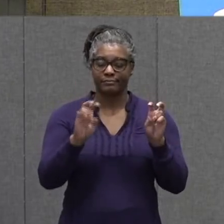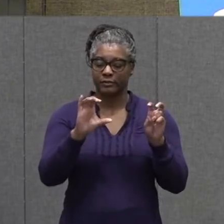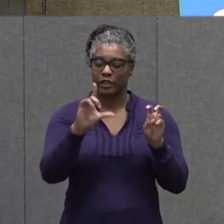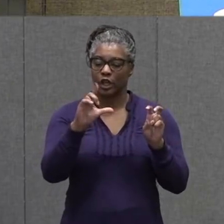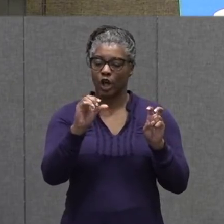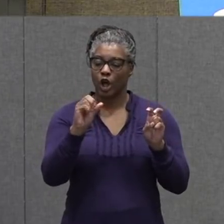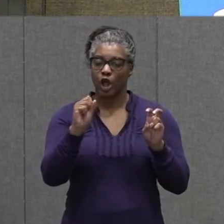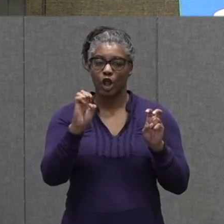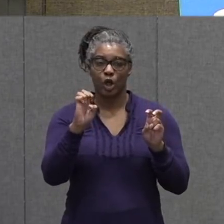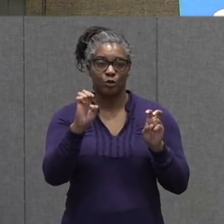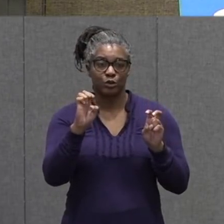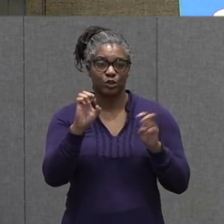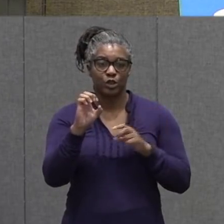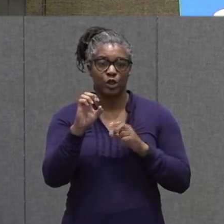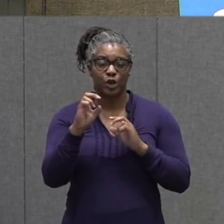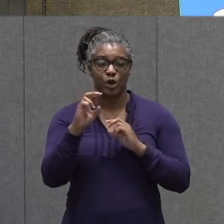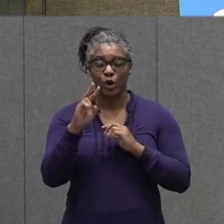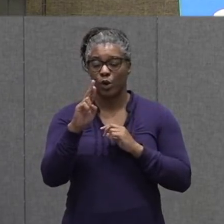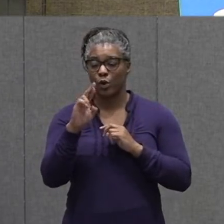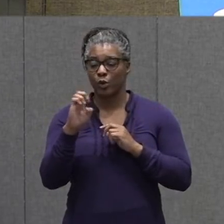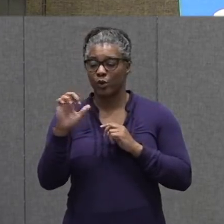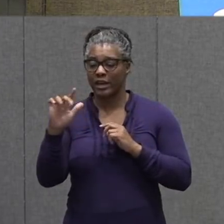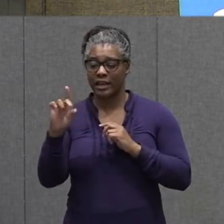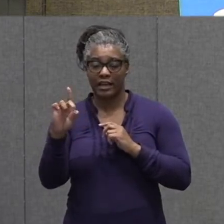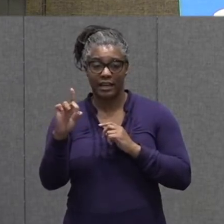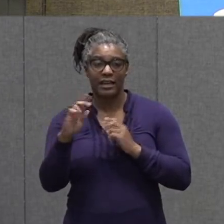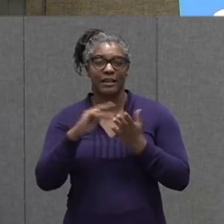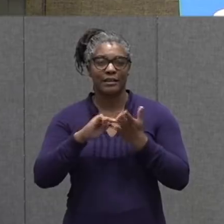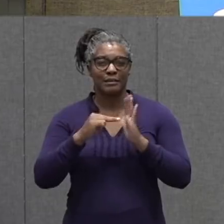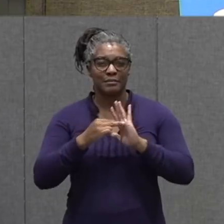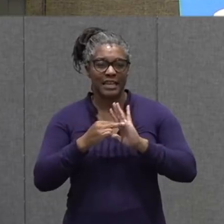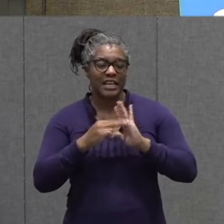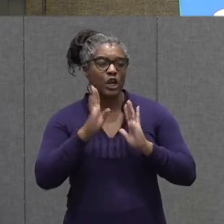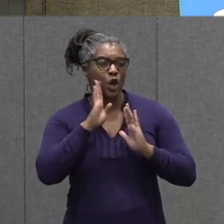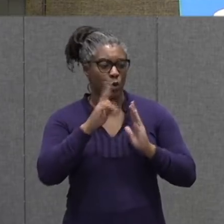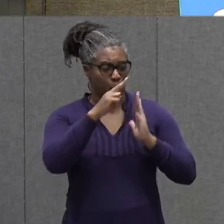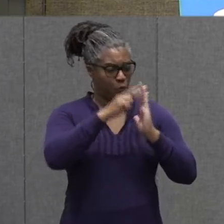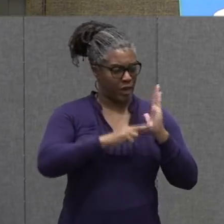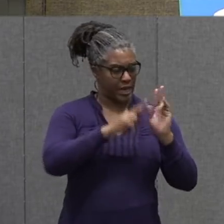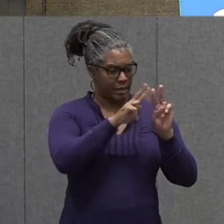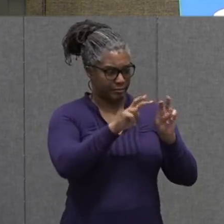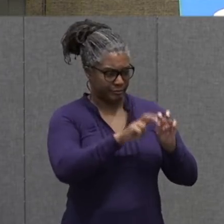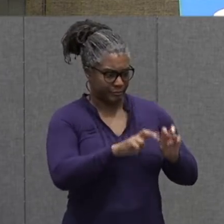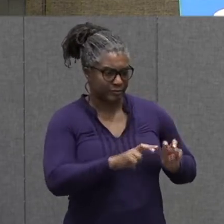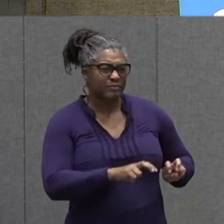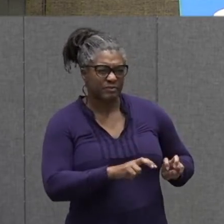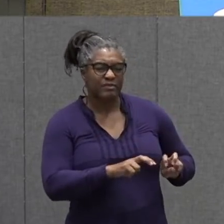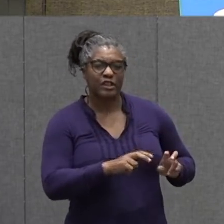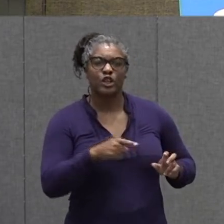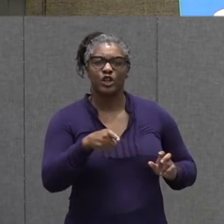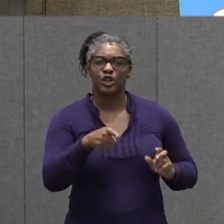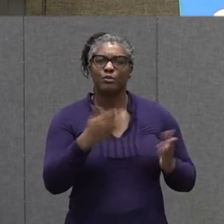Now, if you're able to get onto the APS website and download the close read for today,